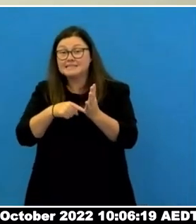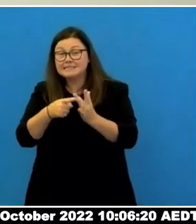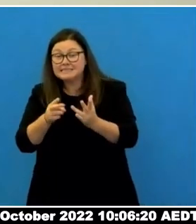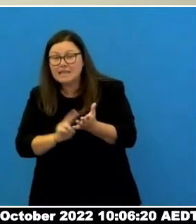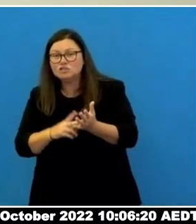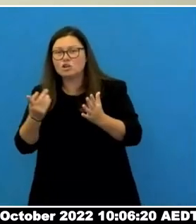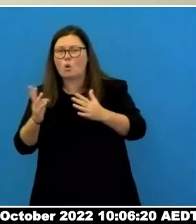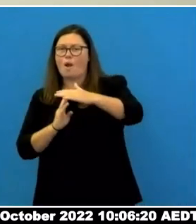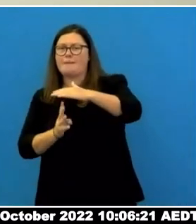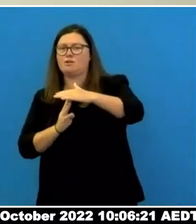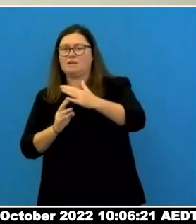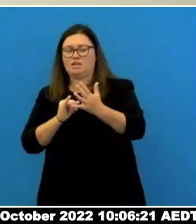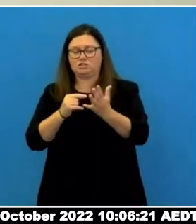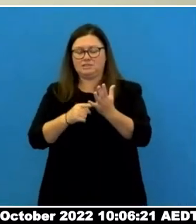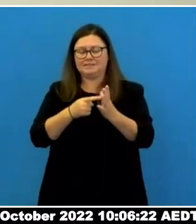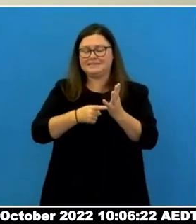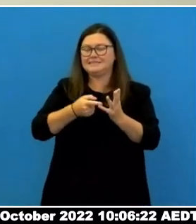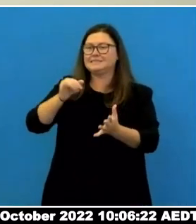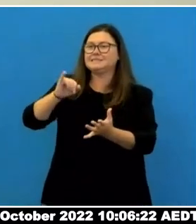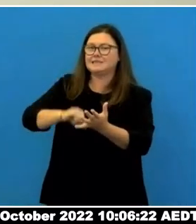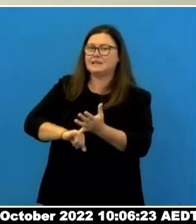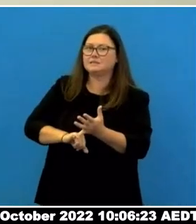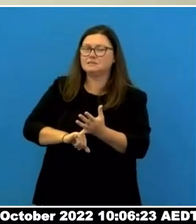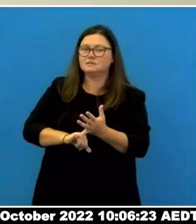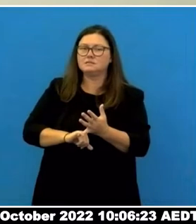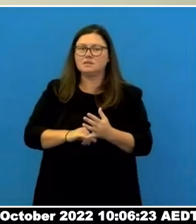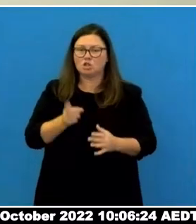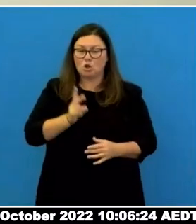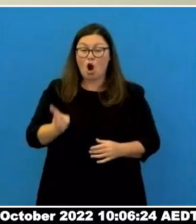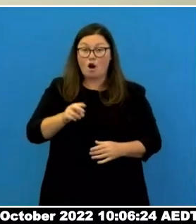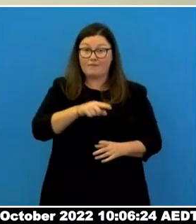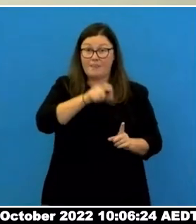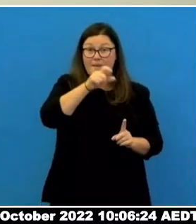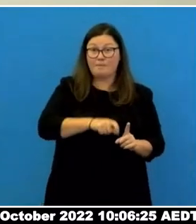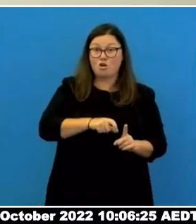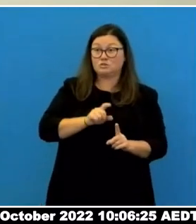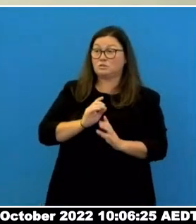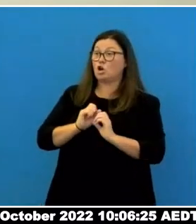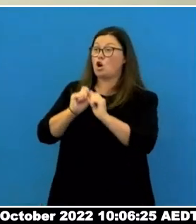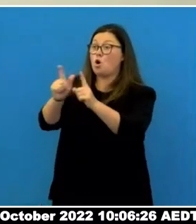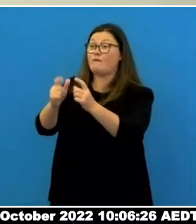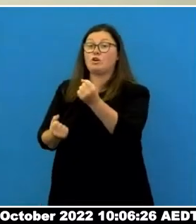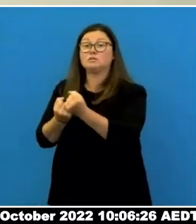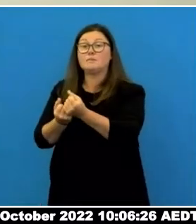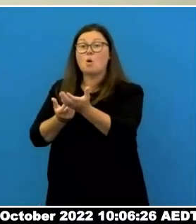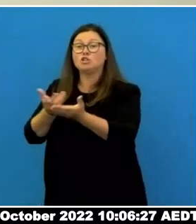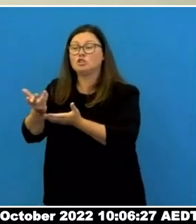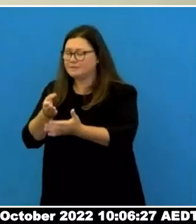for inequitable access of support for disability. Evidence already presented to this Royal Commission